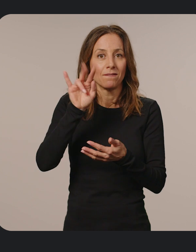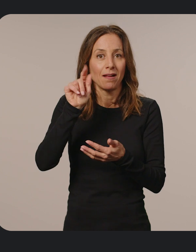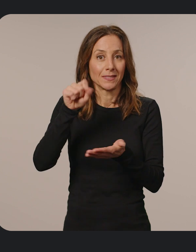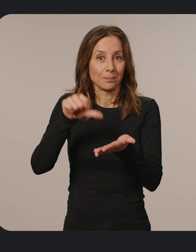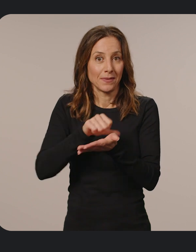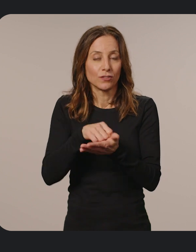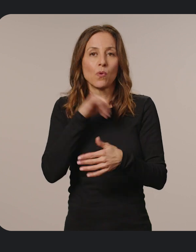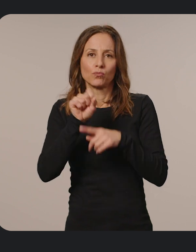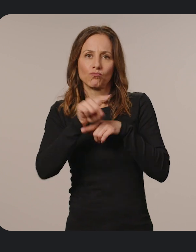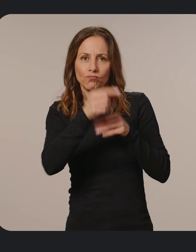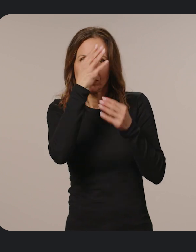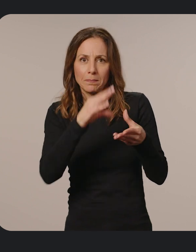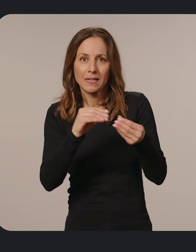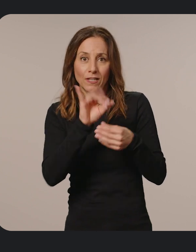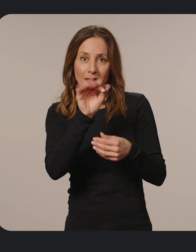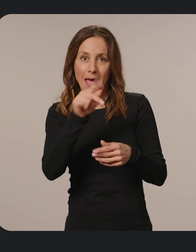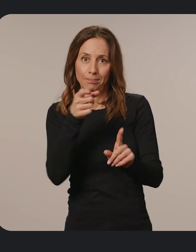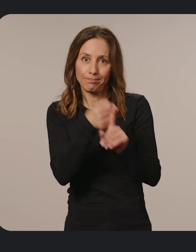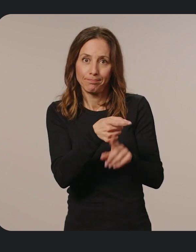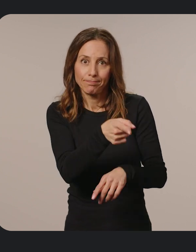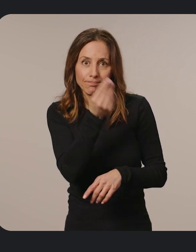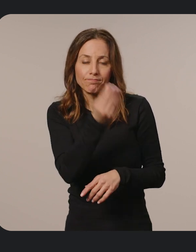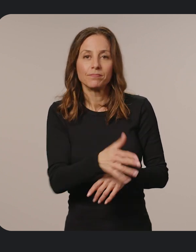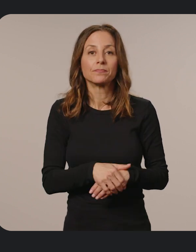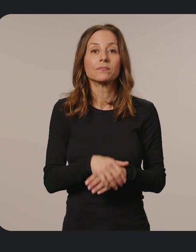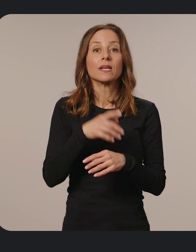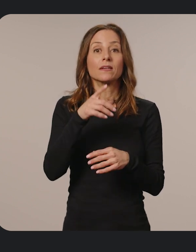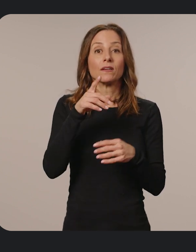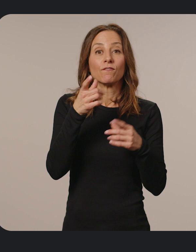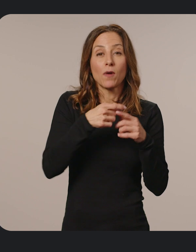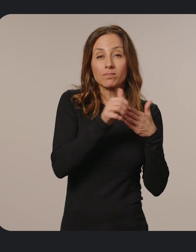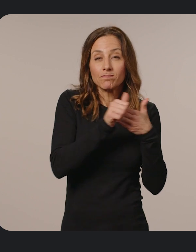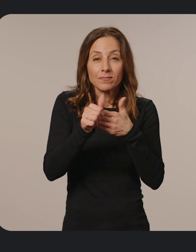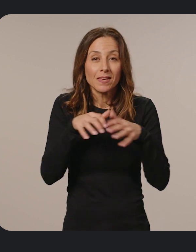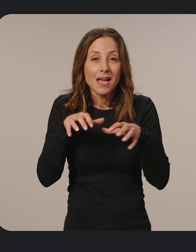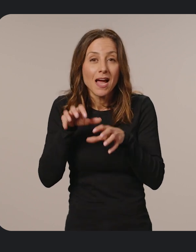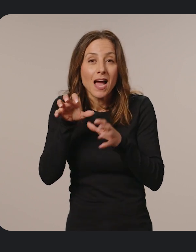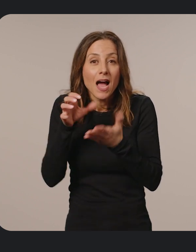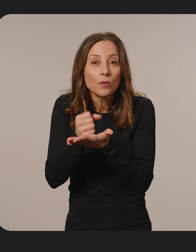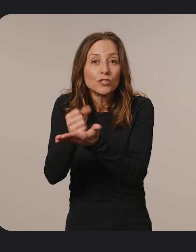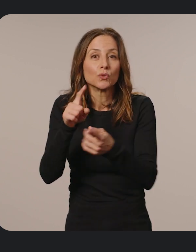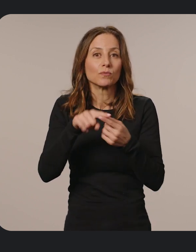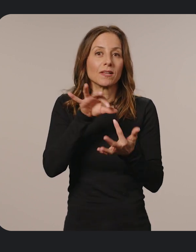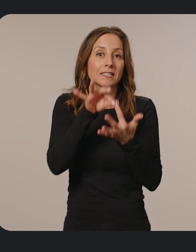We'll also send inbox messages if your app is impacted. From driving acquisitions with customized listings